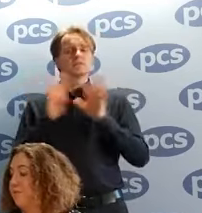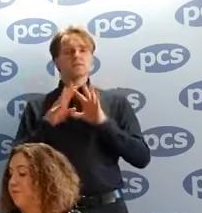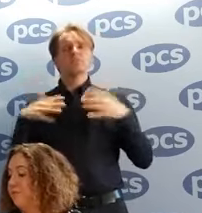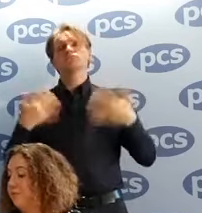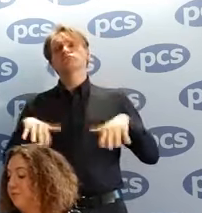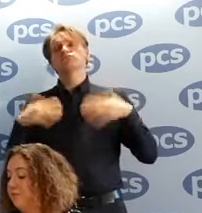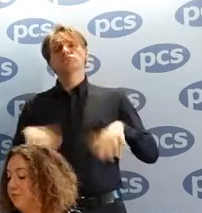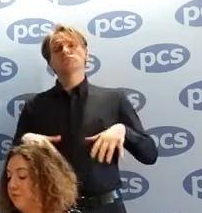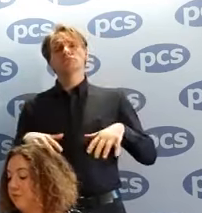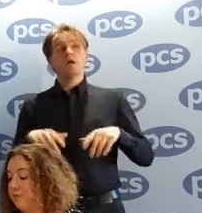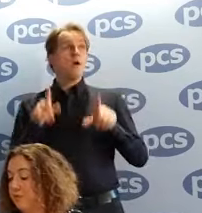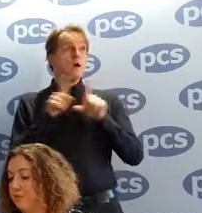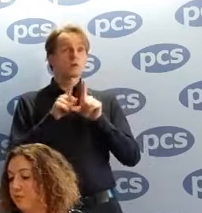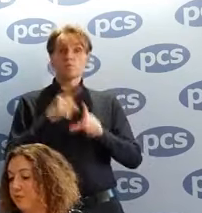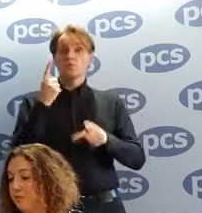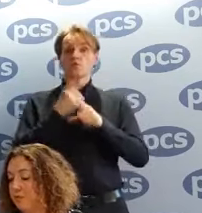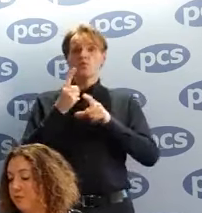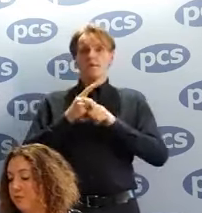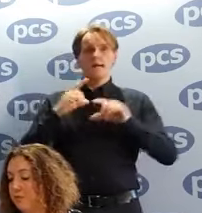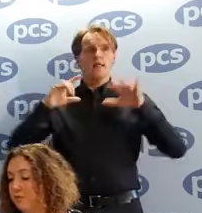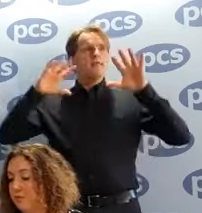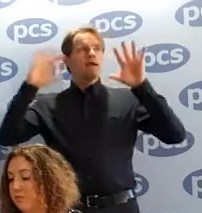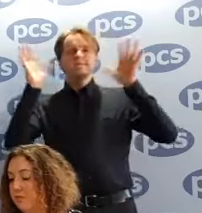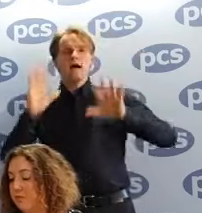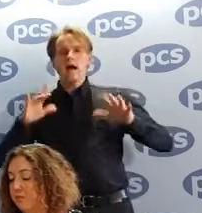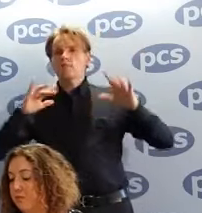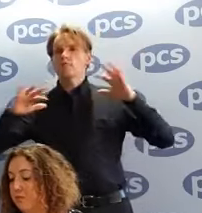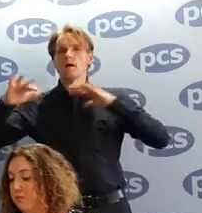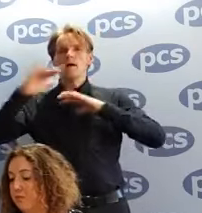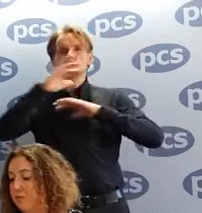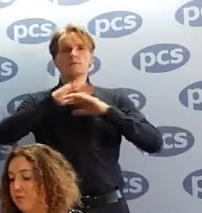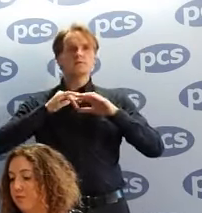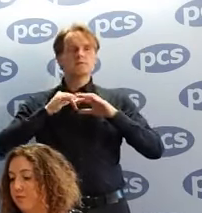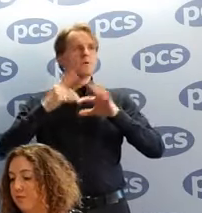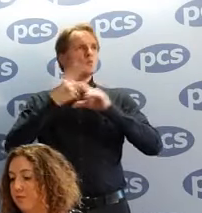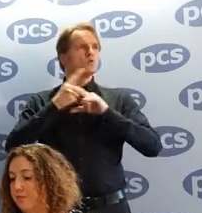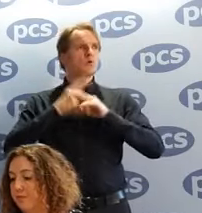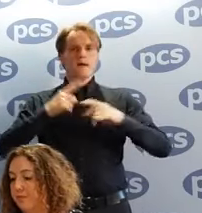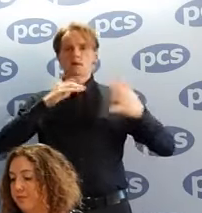about the environment, wider social policies you know it is an agenda that